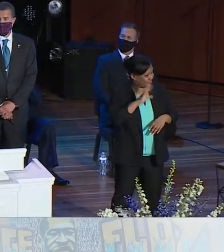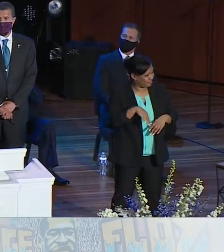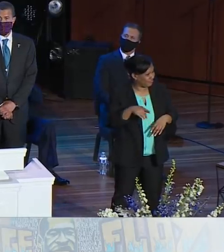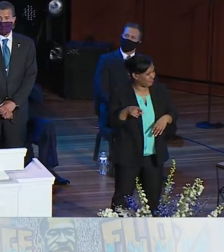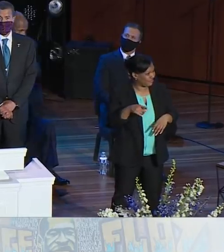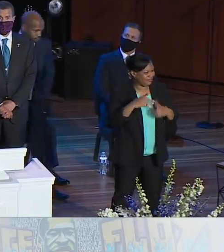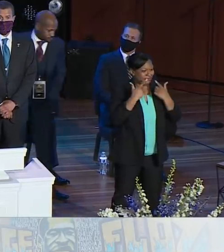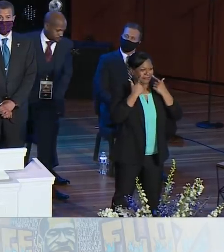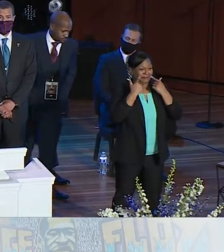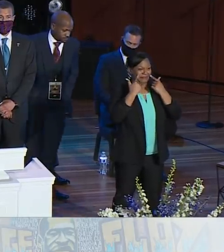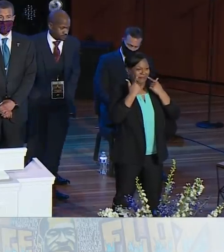YOU KNOW?